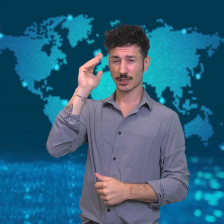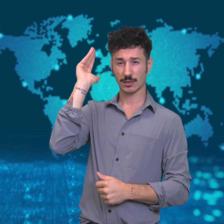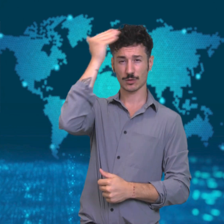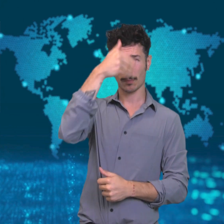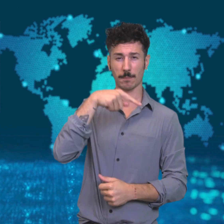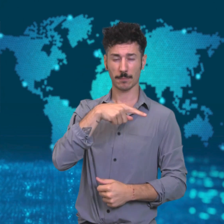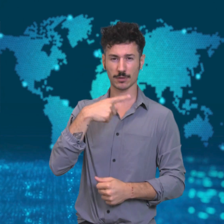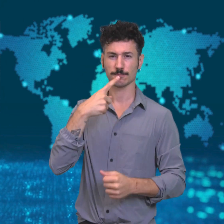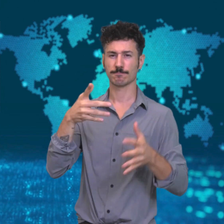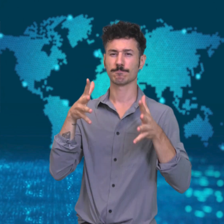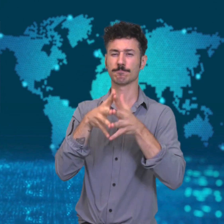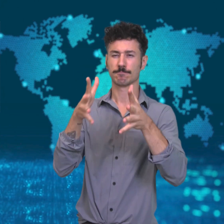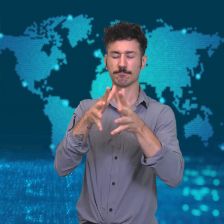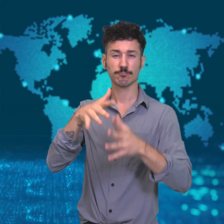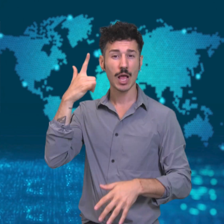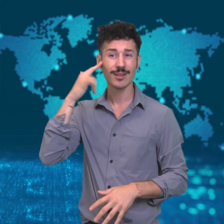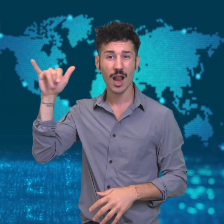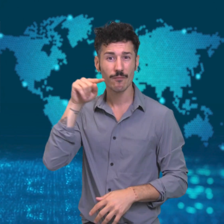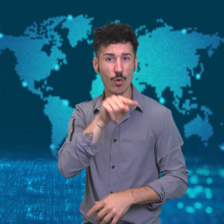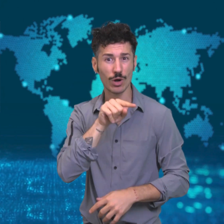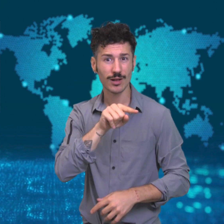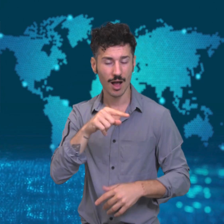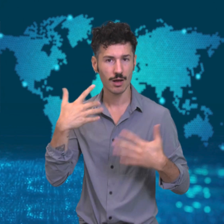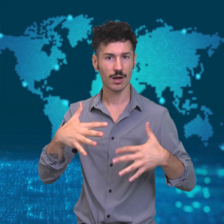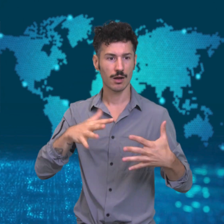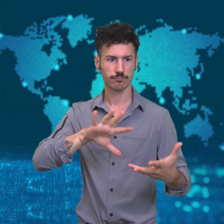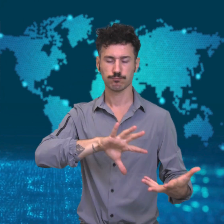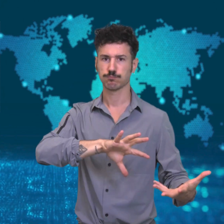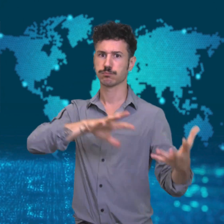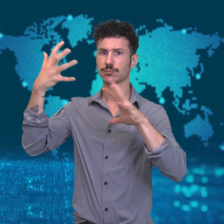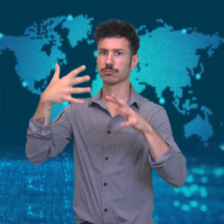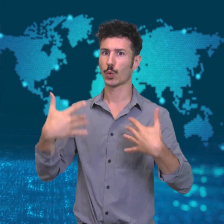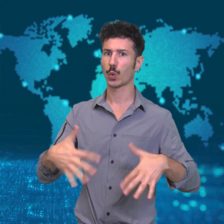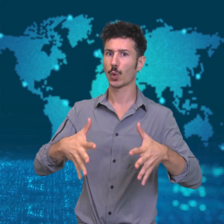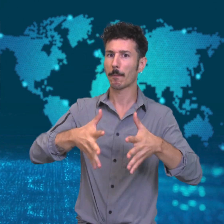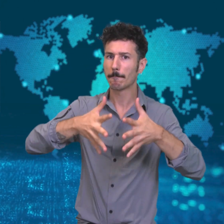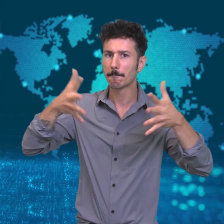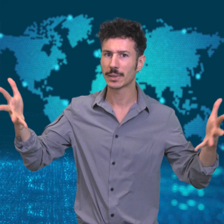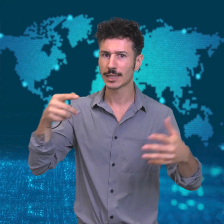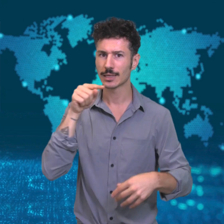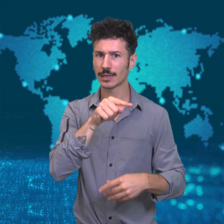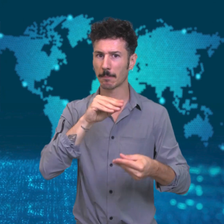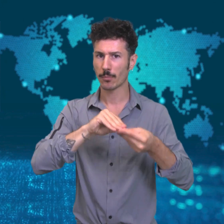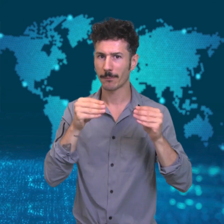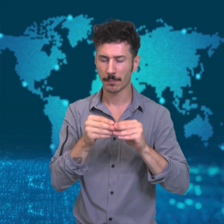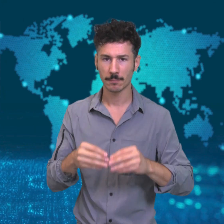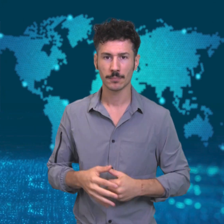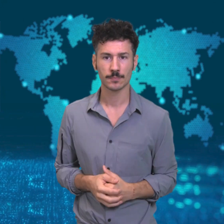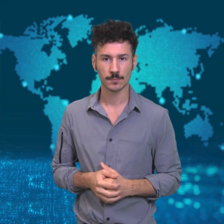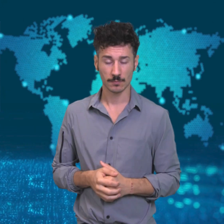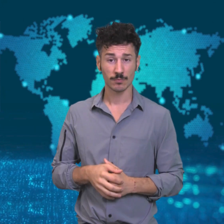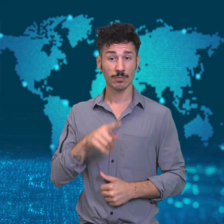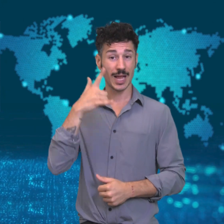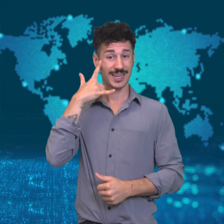President Trump has declared California’s fires a major disaster.